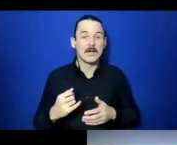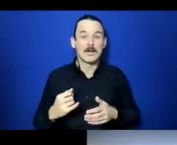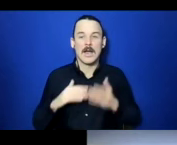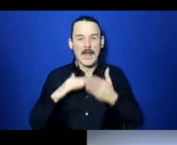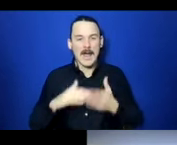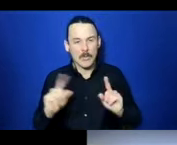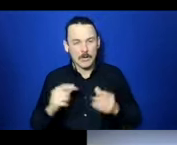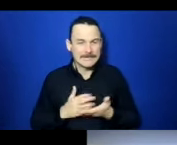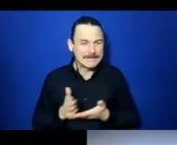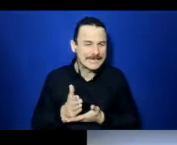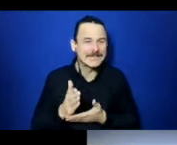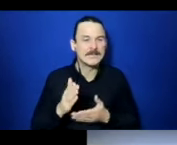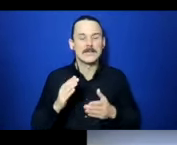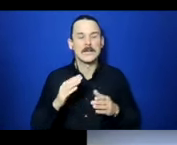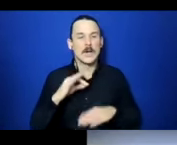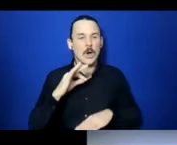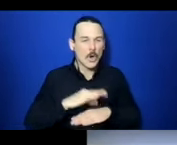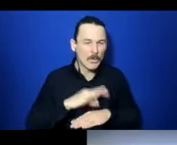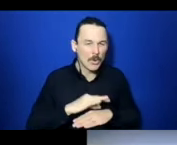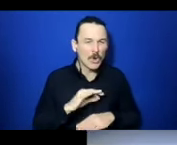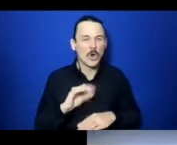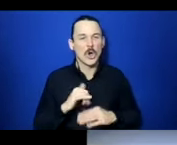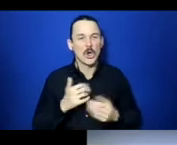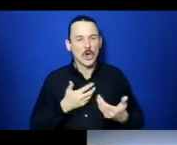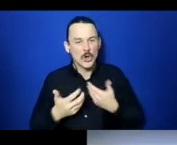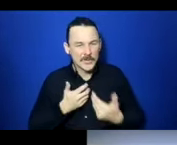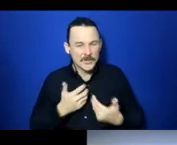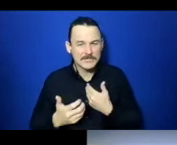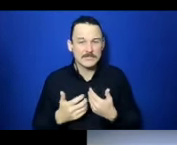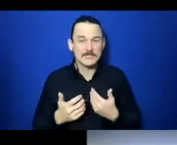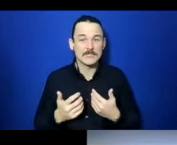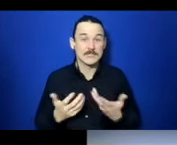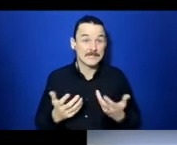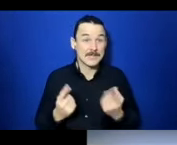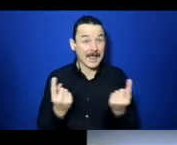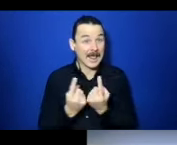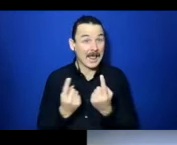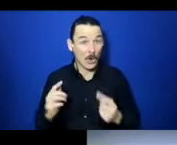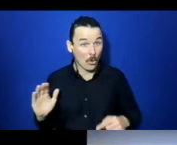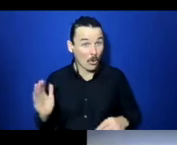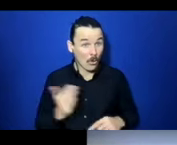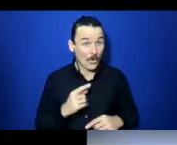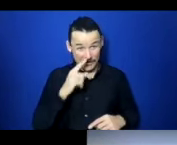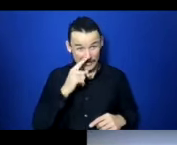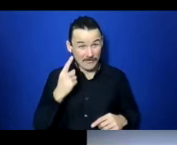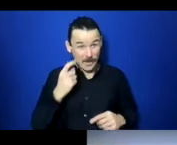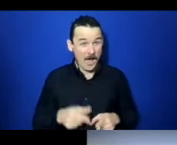so things that as it turns out everybody finds hard to navigate. Whether or not you're visually